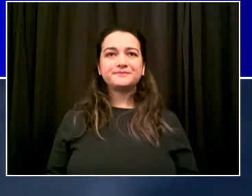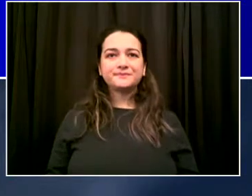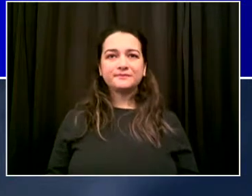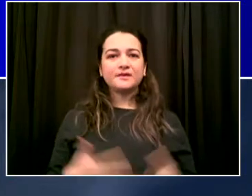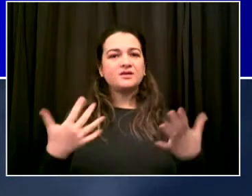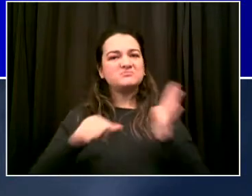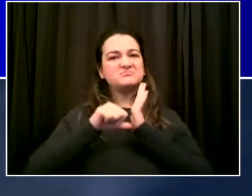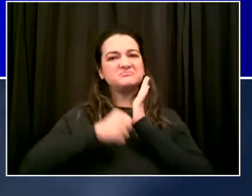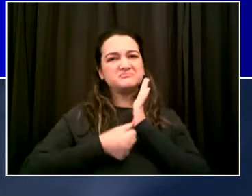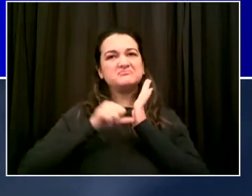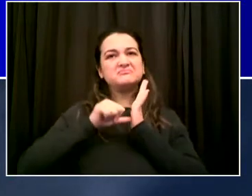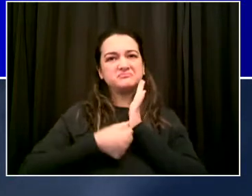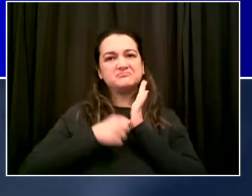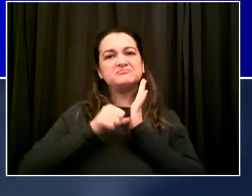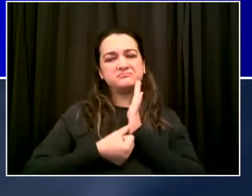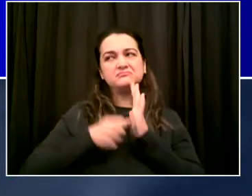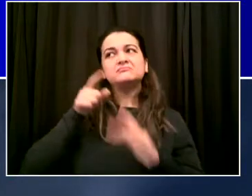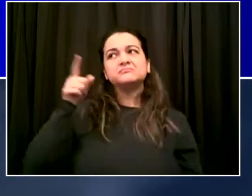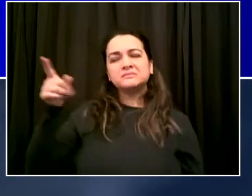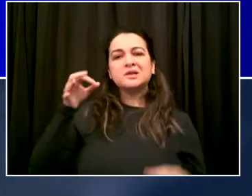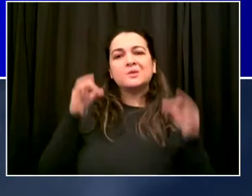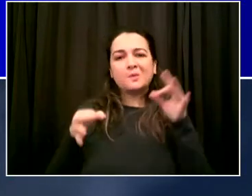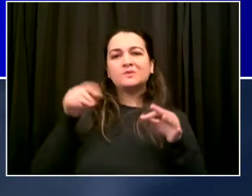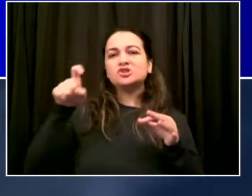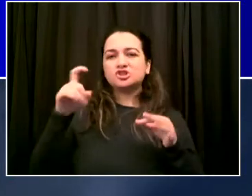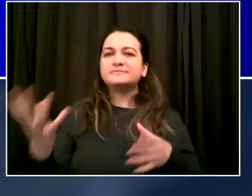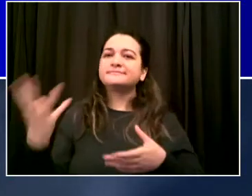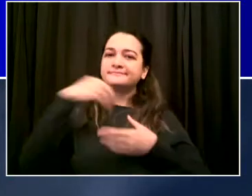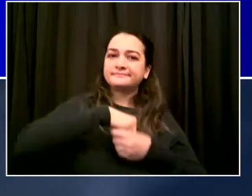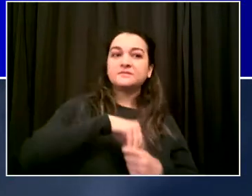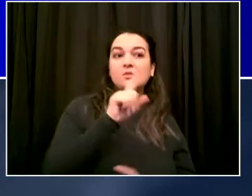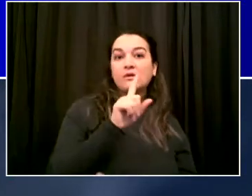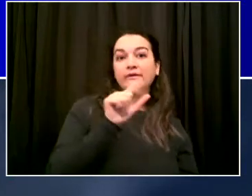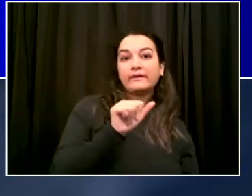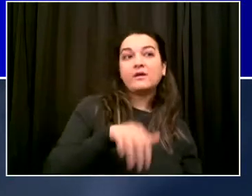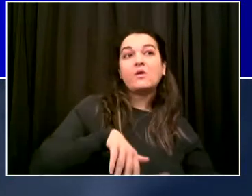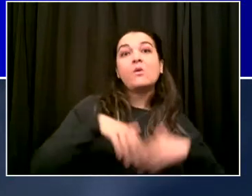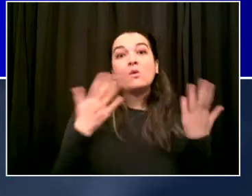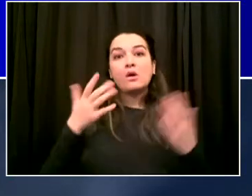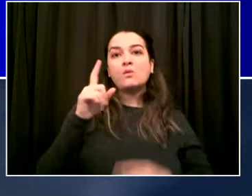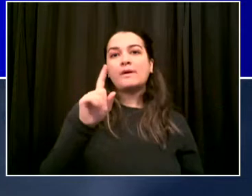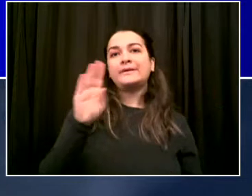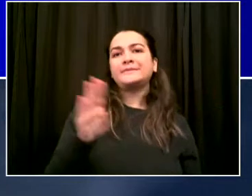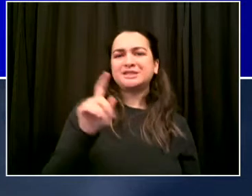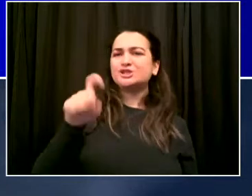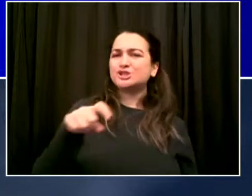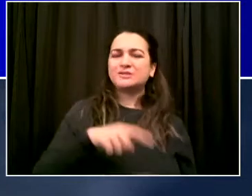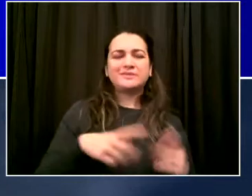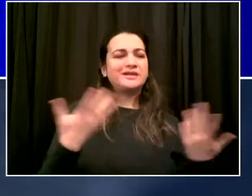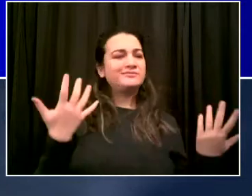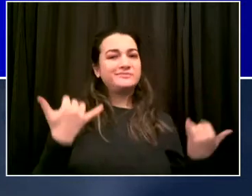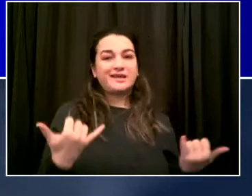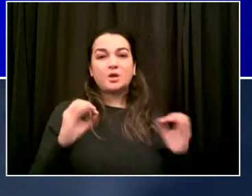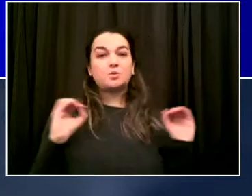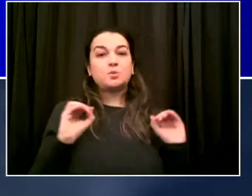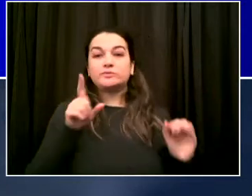WE WANT T TTHEM TO BE SAFE. WE KNOW THOSE JURIES TO HAPPEN RELIABLY. THAAT'S S HOW WEWE INTETEIFNSY OUR EFFORTS IN THE